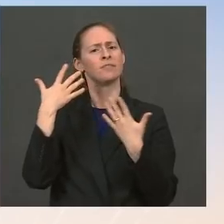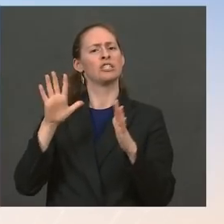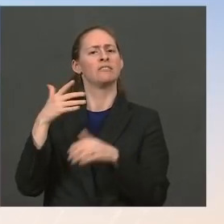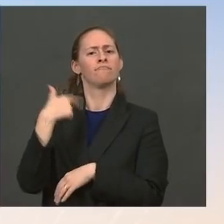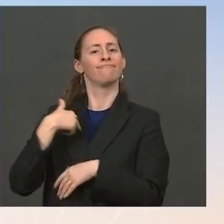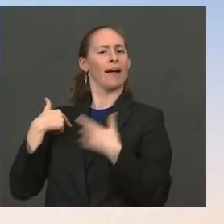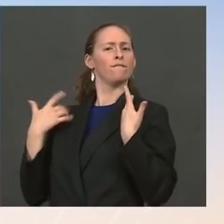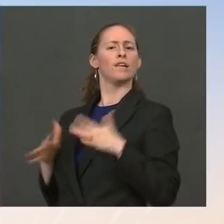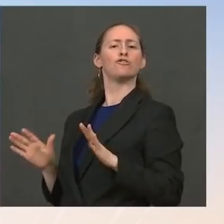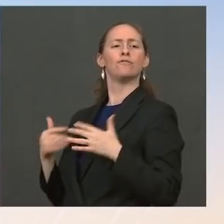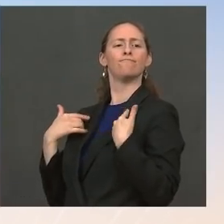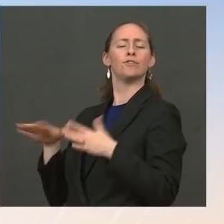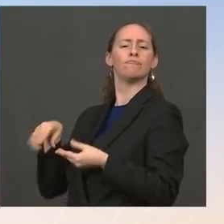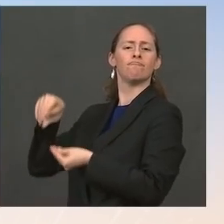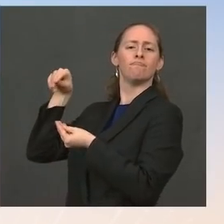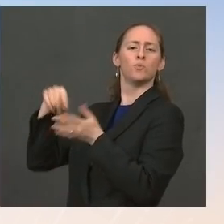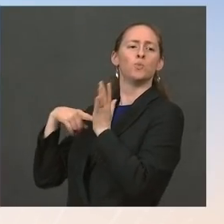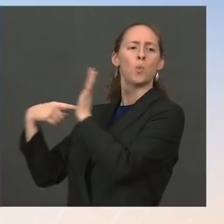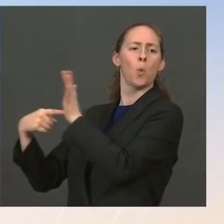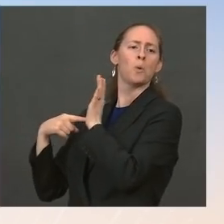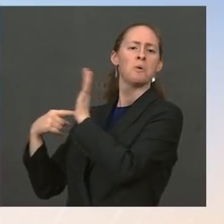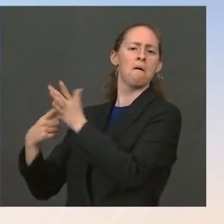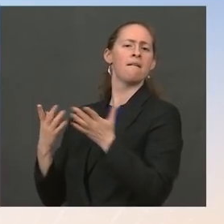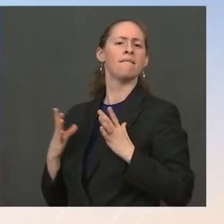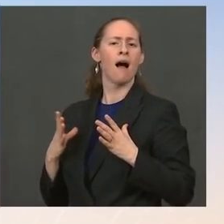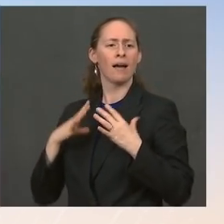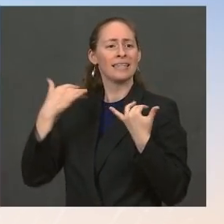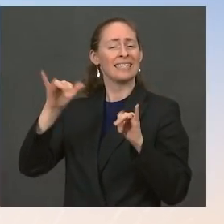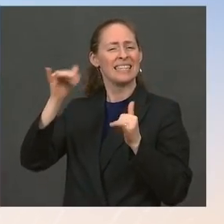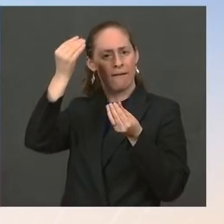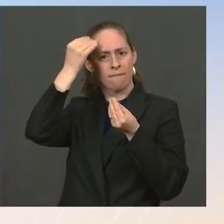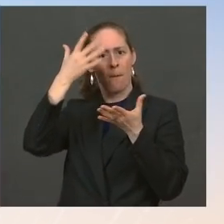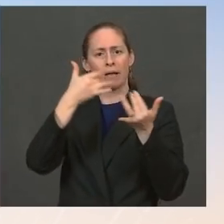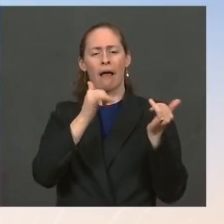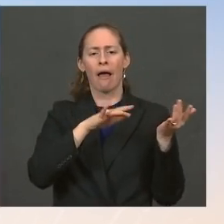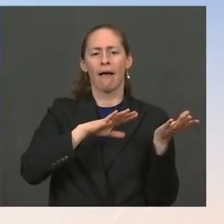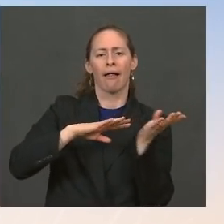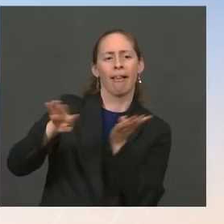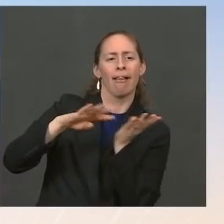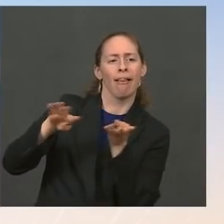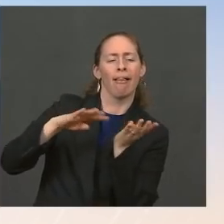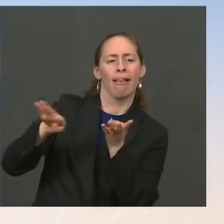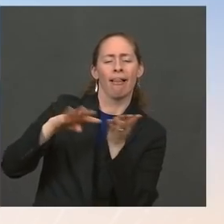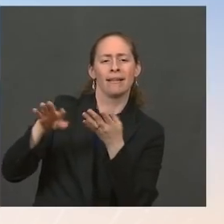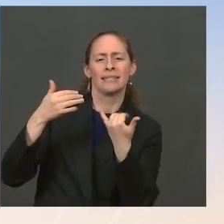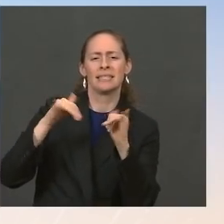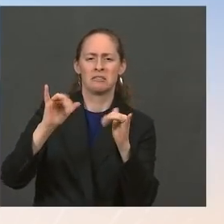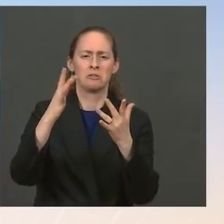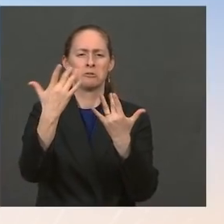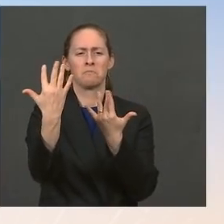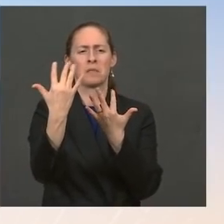But we want to have the final data Monday, through the day, before we release that publicly. It's going to take a little bit of time to process.